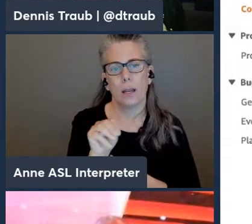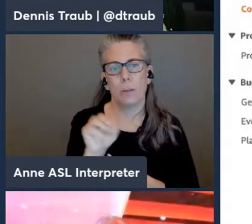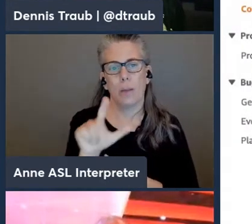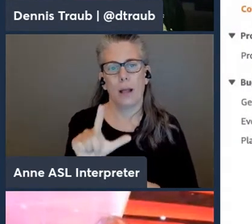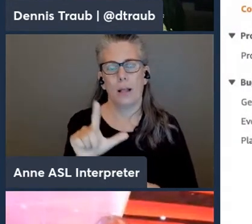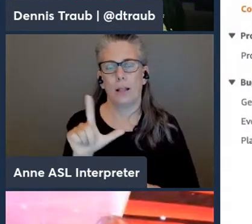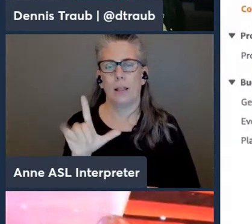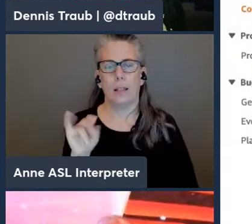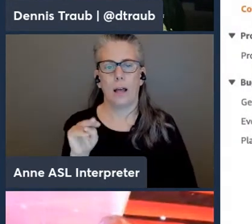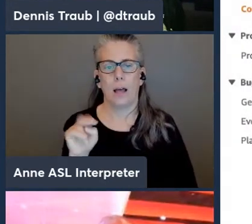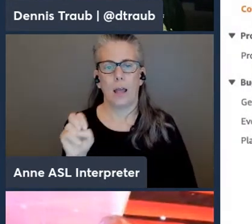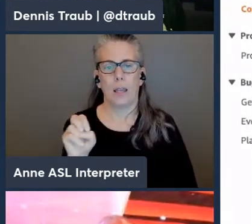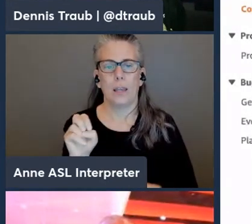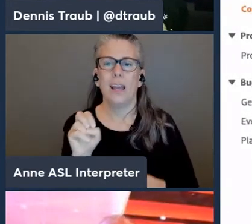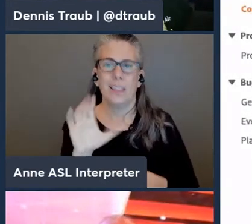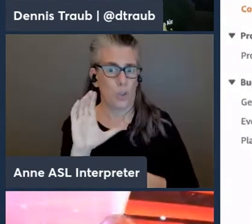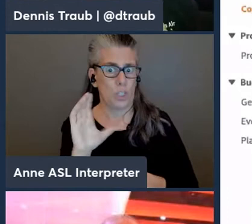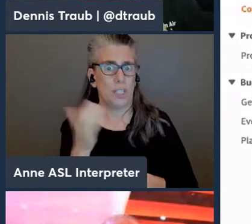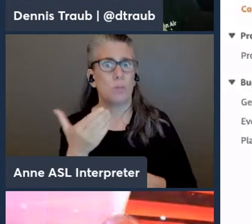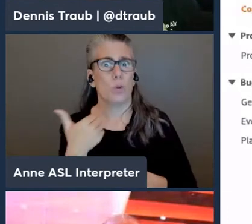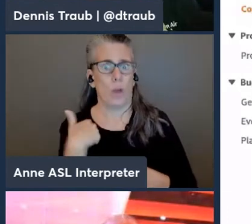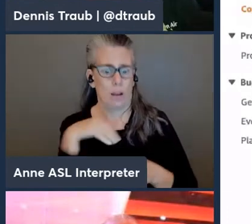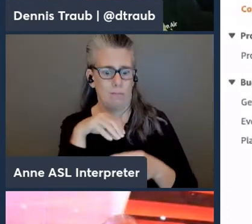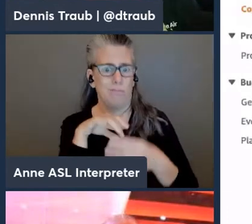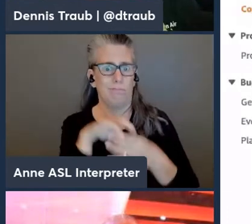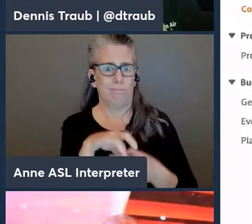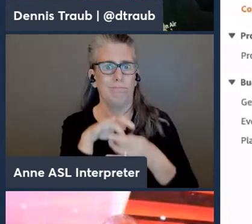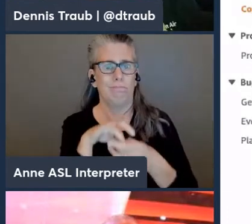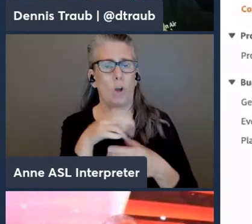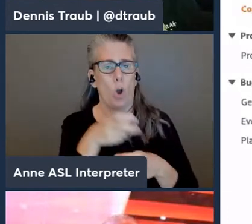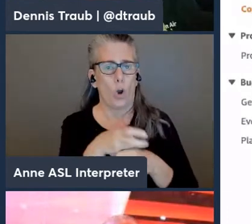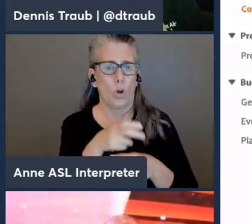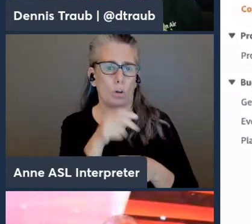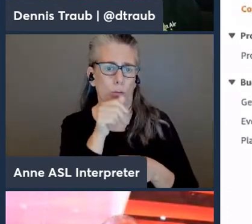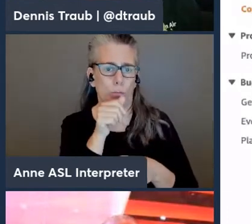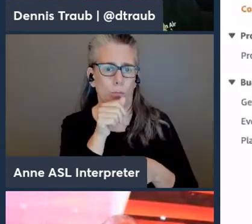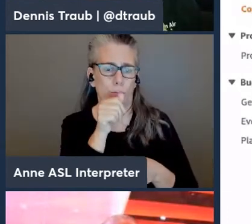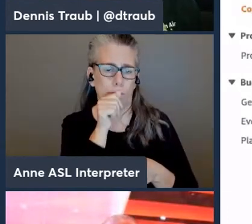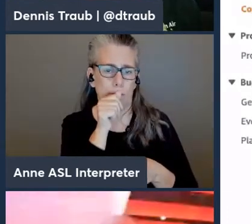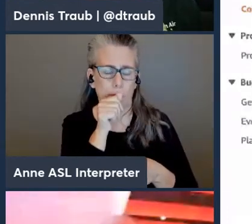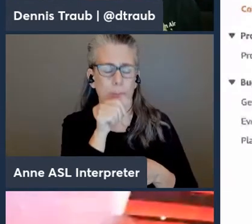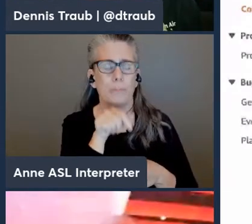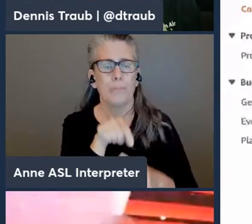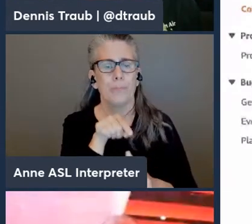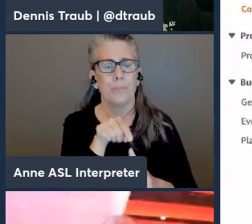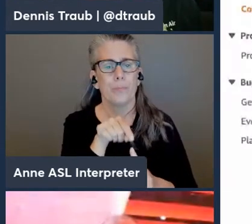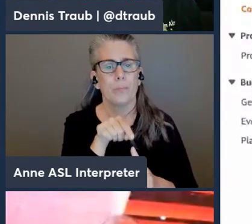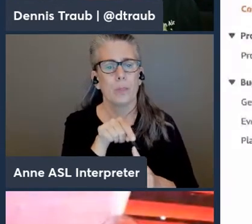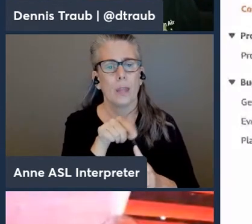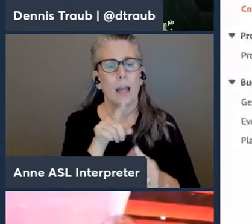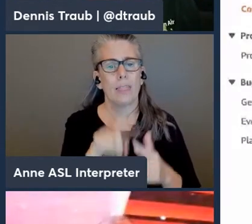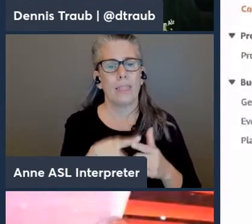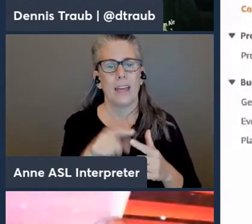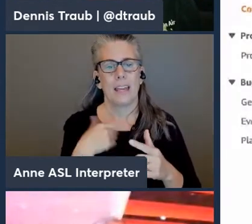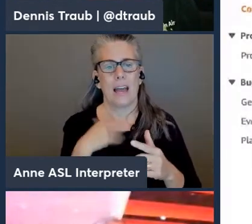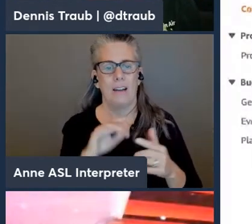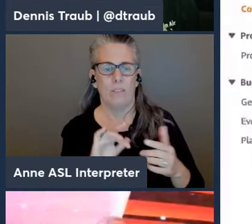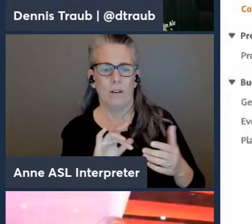Okay. And we're giving you some information about hard-coded secrets. And then we have this "Protect Your Credential" button. Okay.